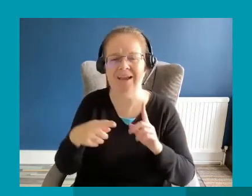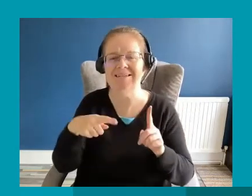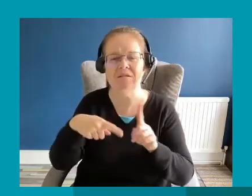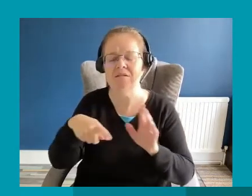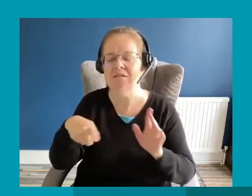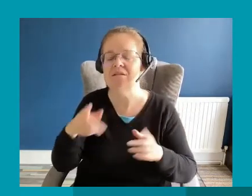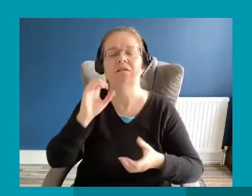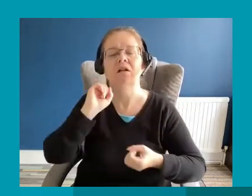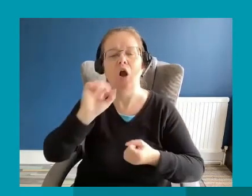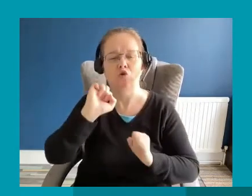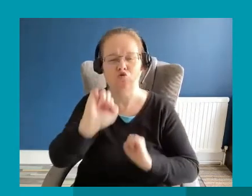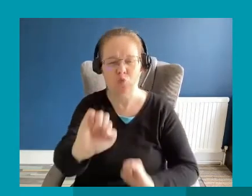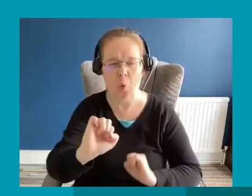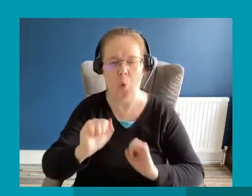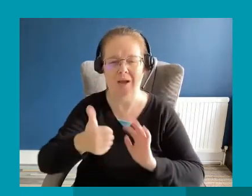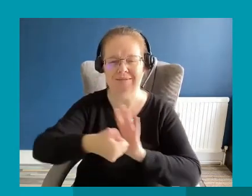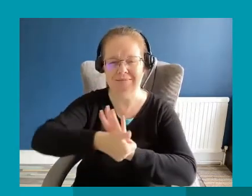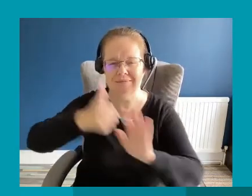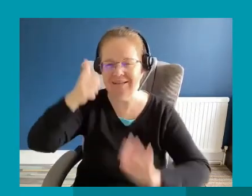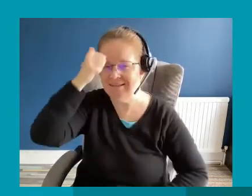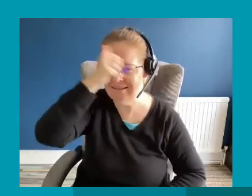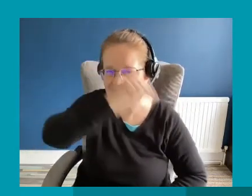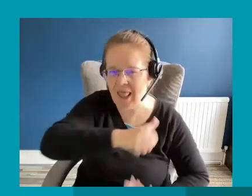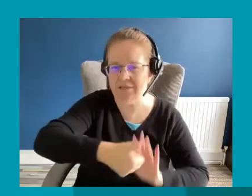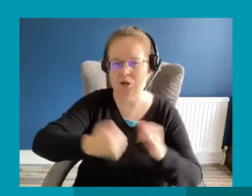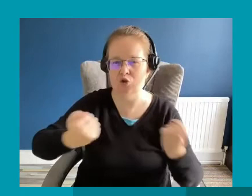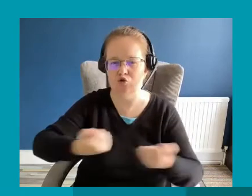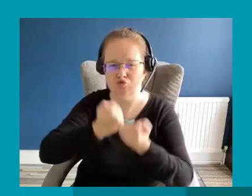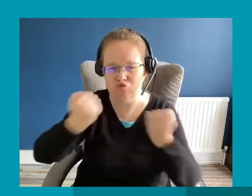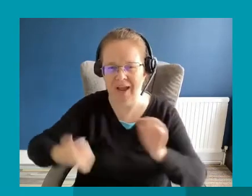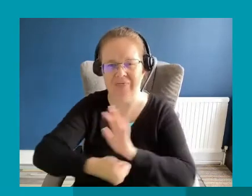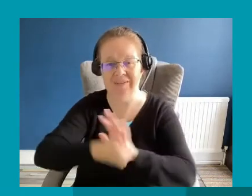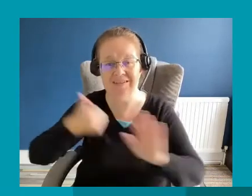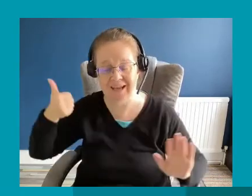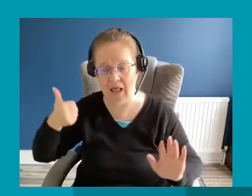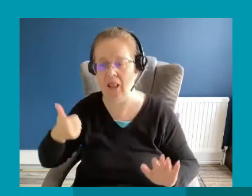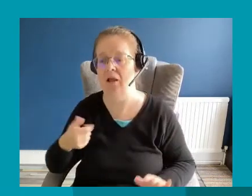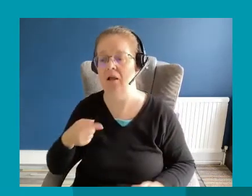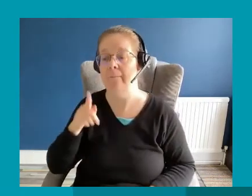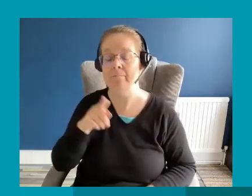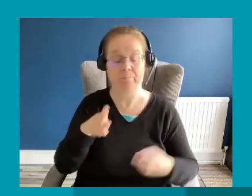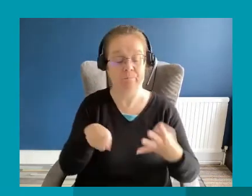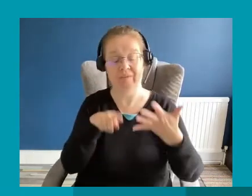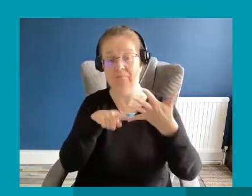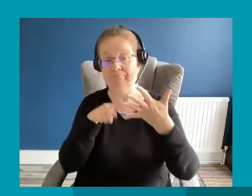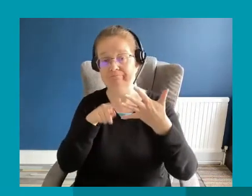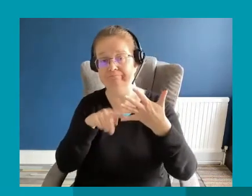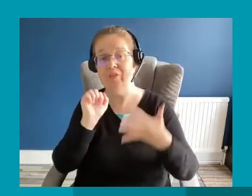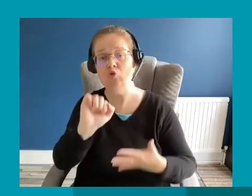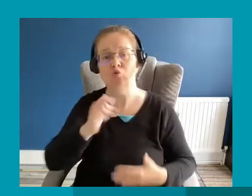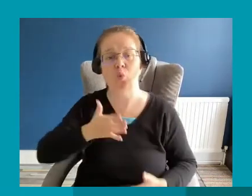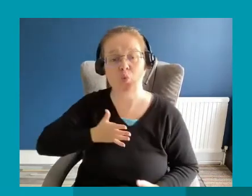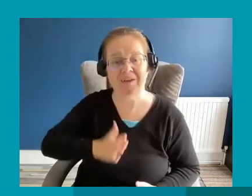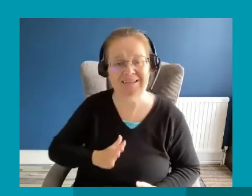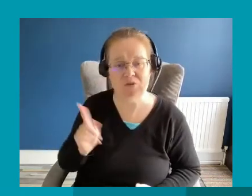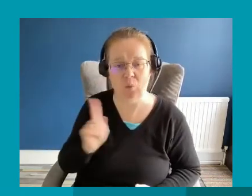talents our strengths and our skills right Toby?. Your needs, point 5. This comes back to what adjustments do you need.